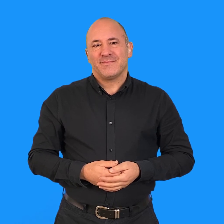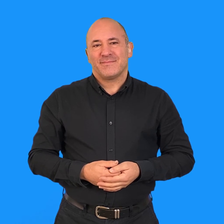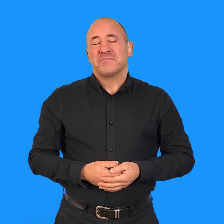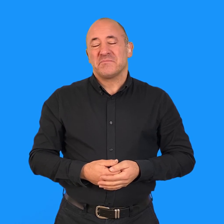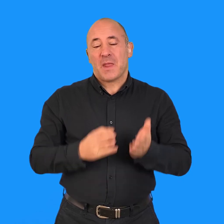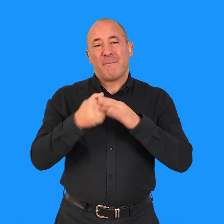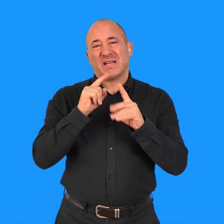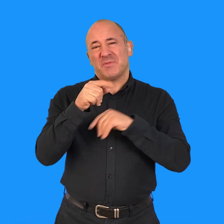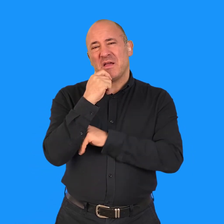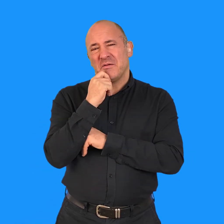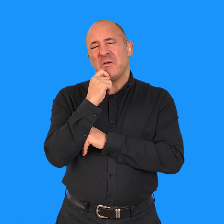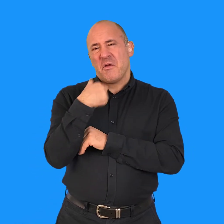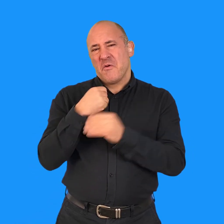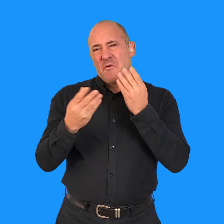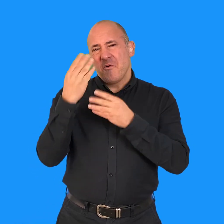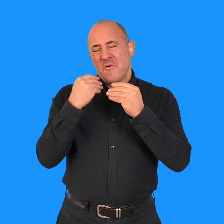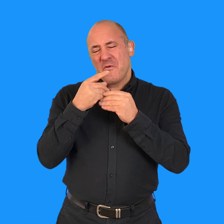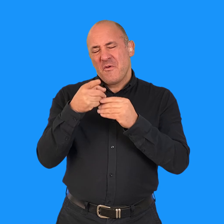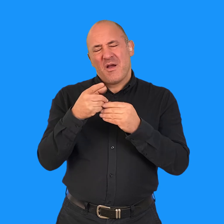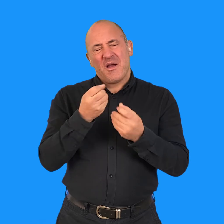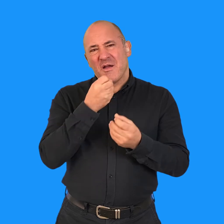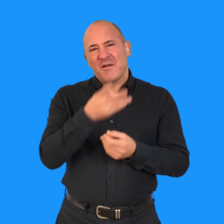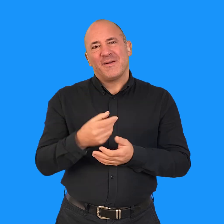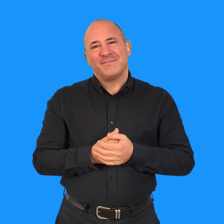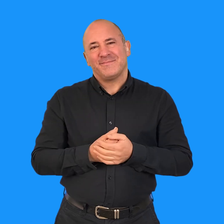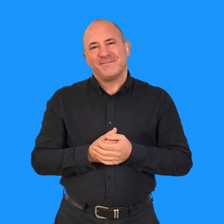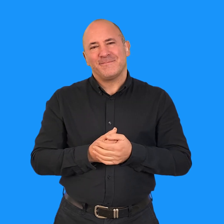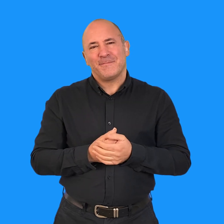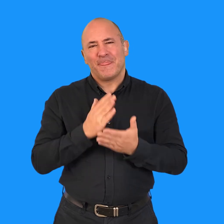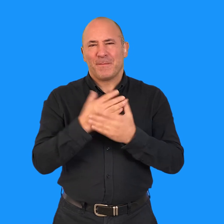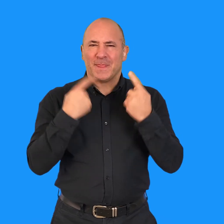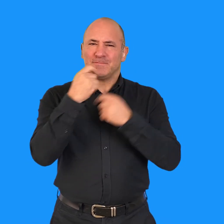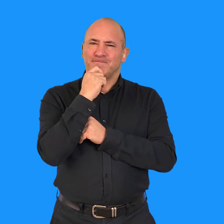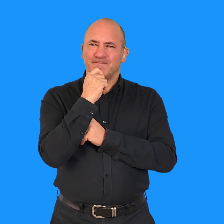I was just listening to what you've said, it was great. That makes me think that actually